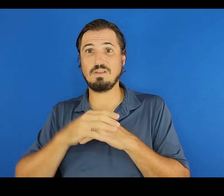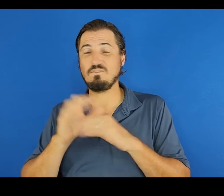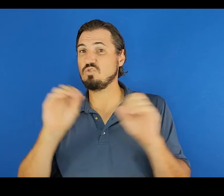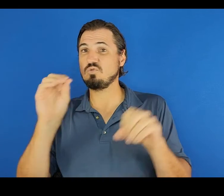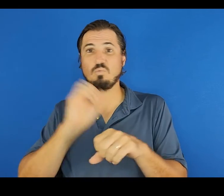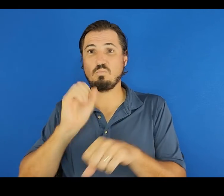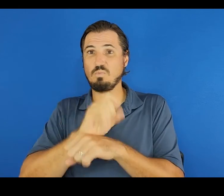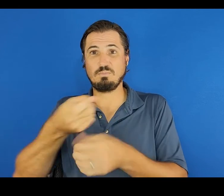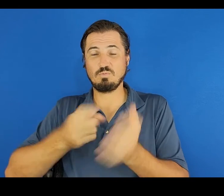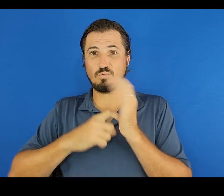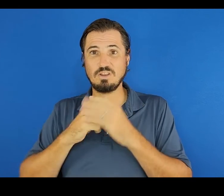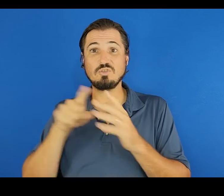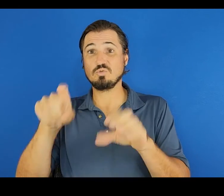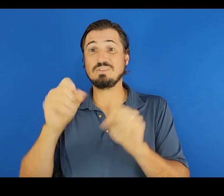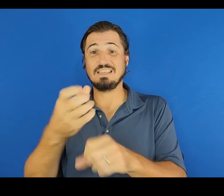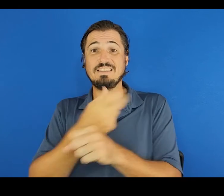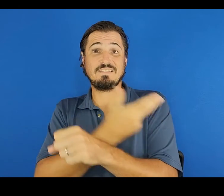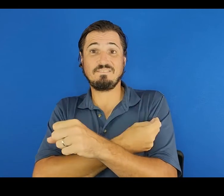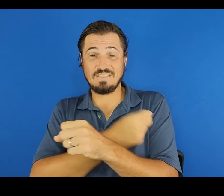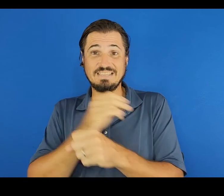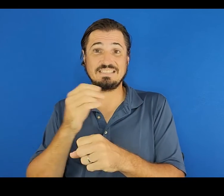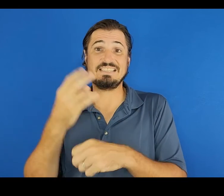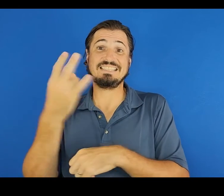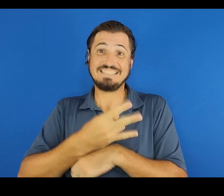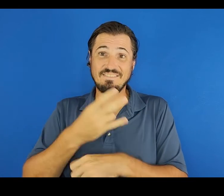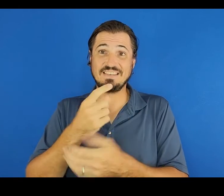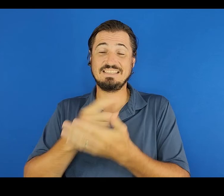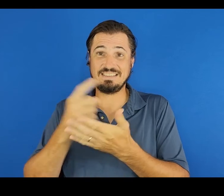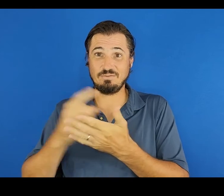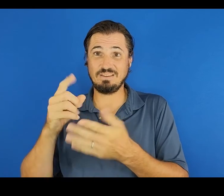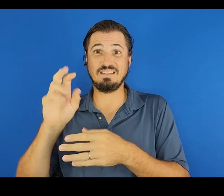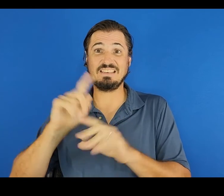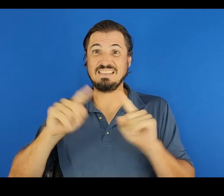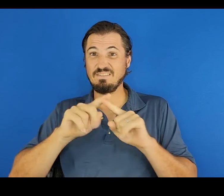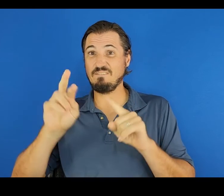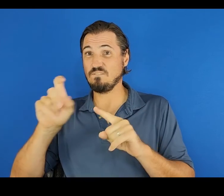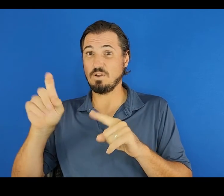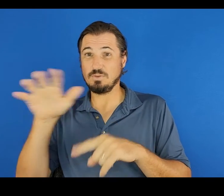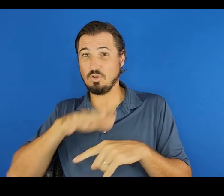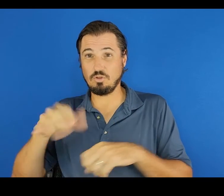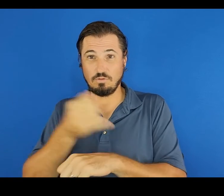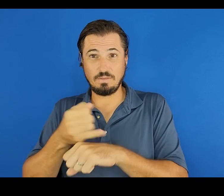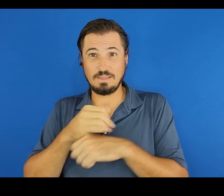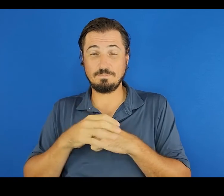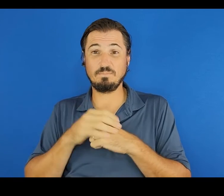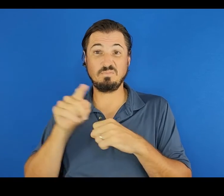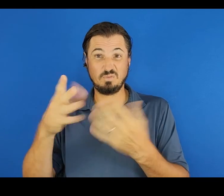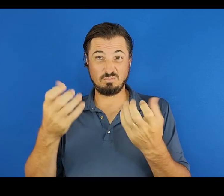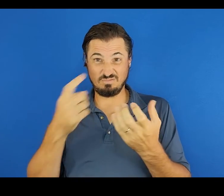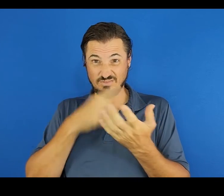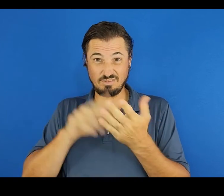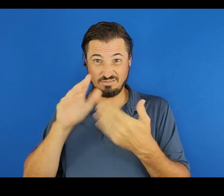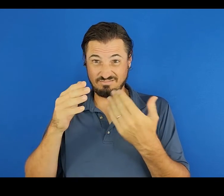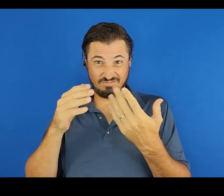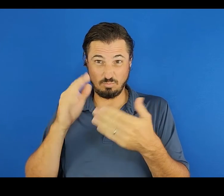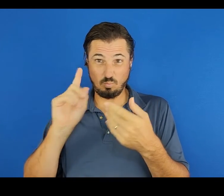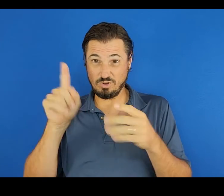You can also get a vaccine seven days a week at pharmacies around the island. To see all the options, visit Kauai.gov/vaccine